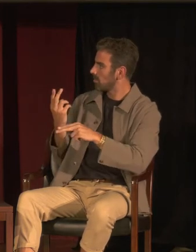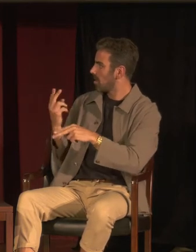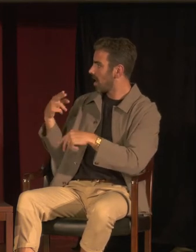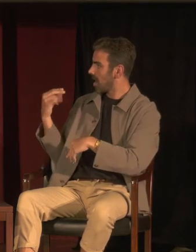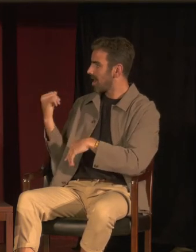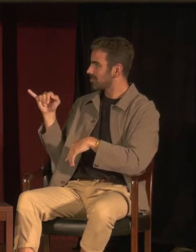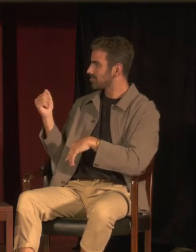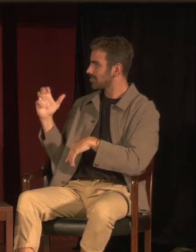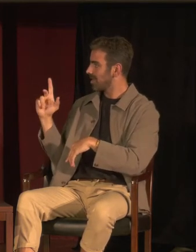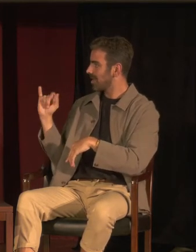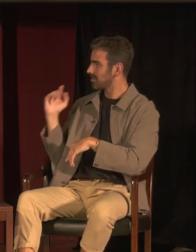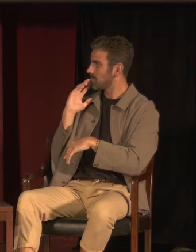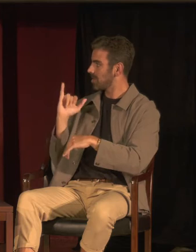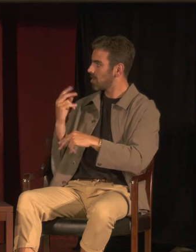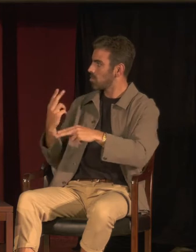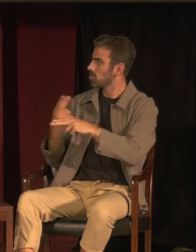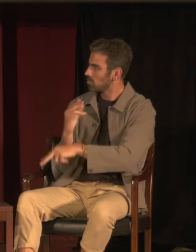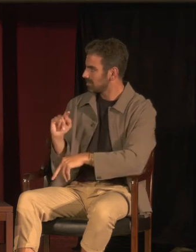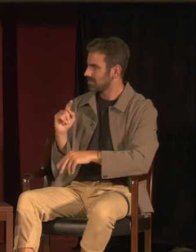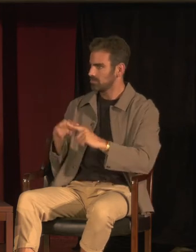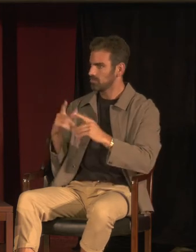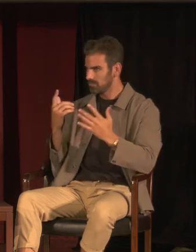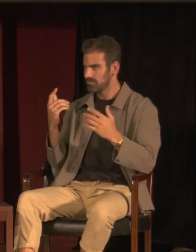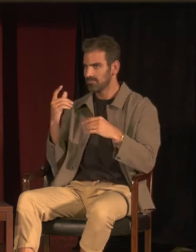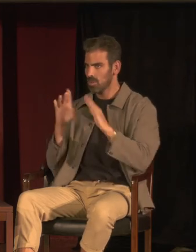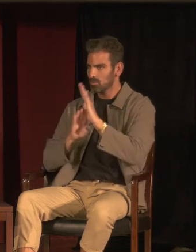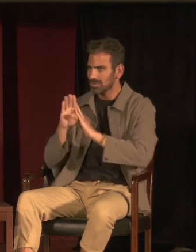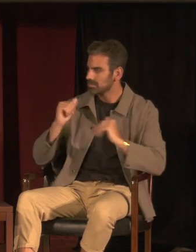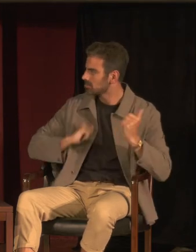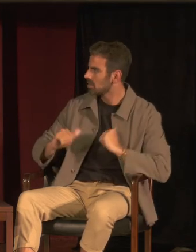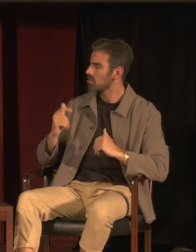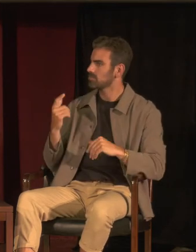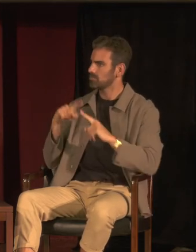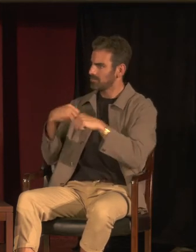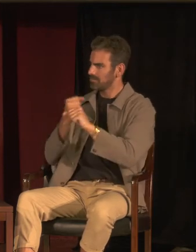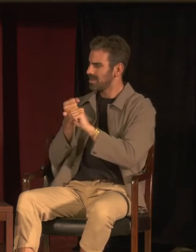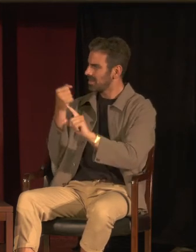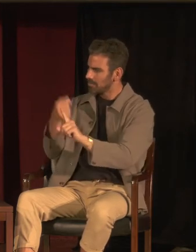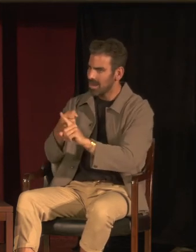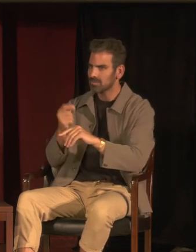But I now had a platform that I essentially could hijack and use to develop Deaf content and